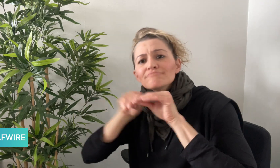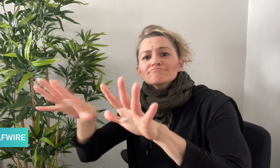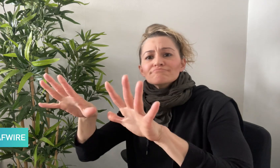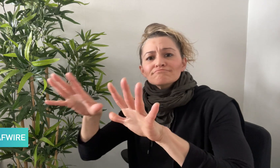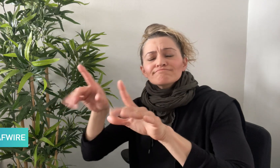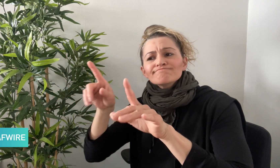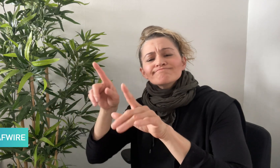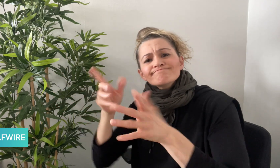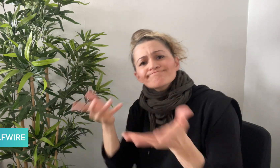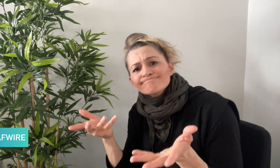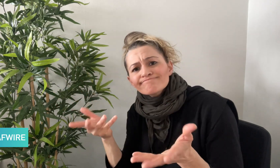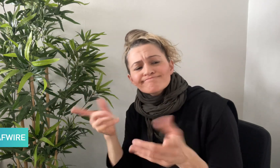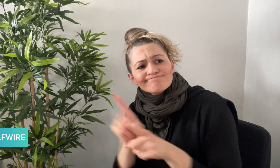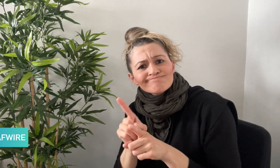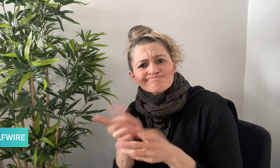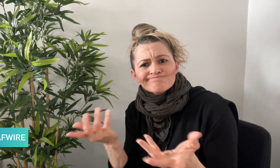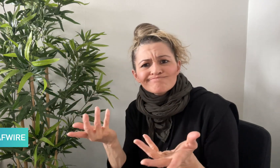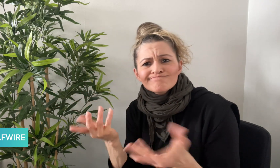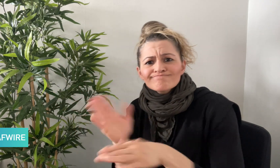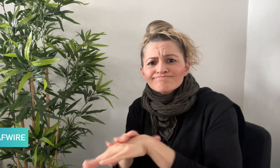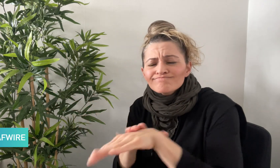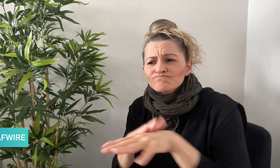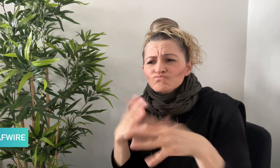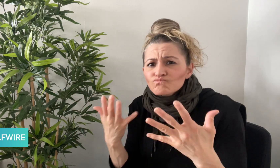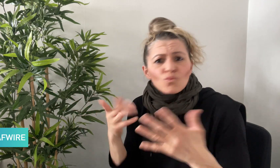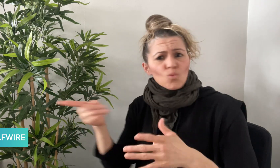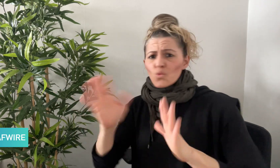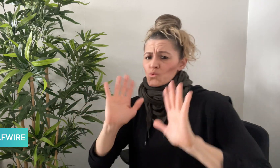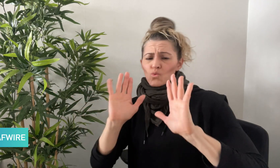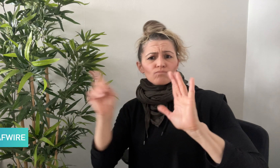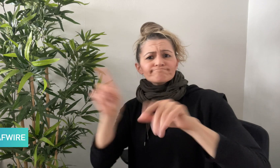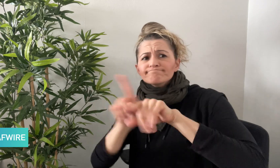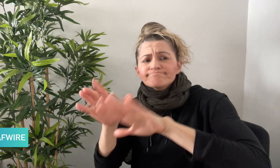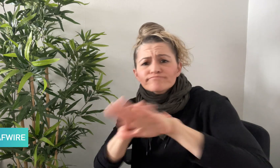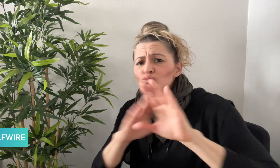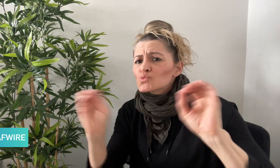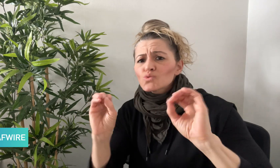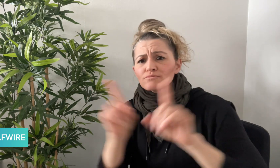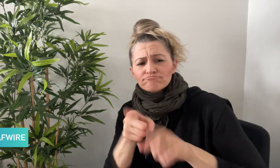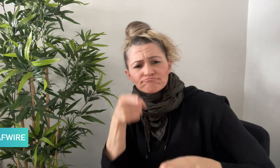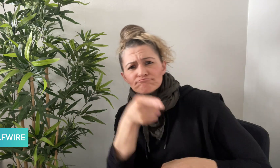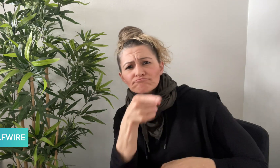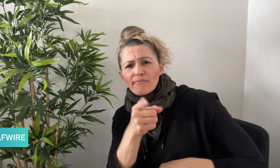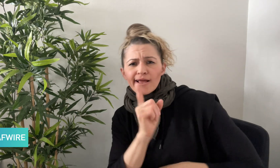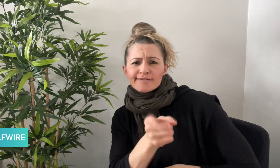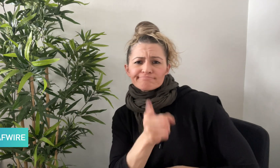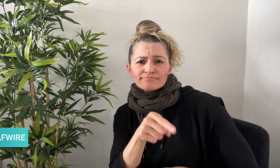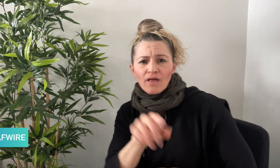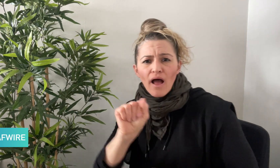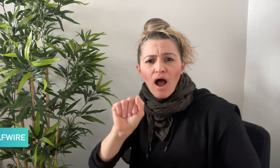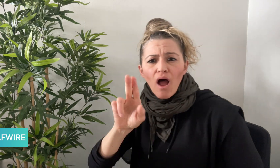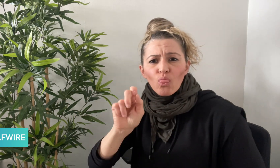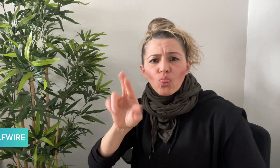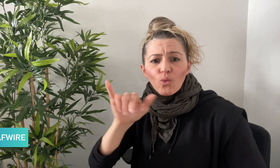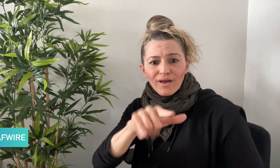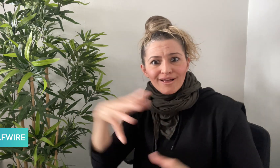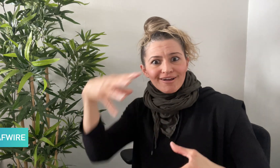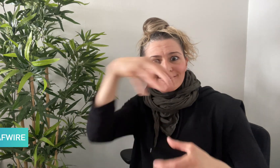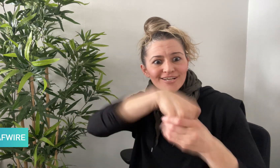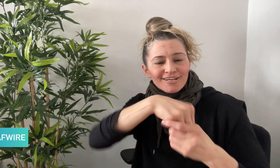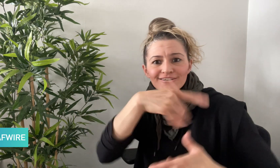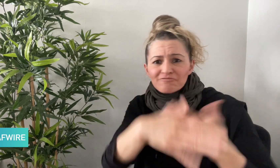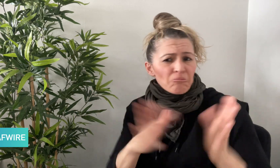that while he has no criticisms of Autry's involvement,